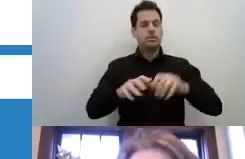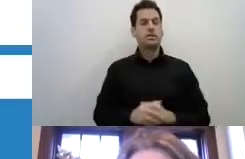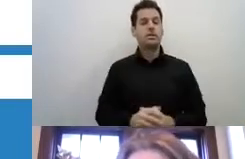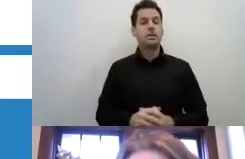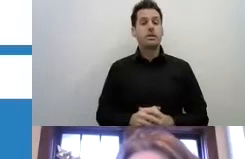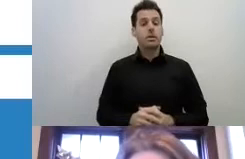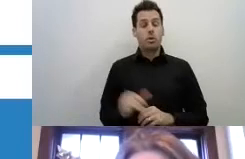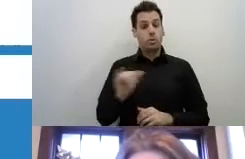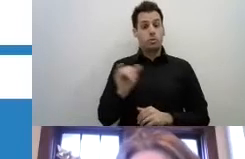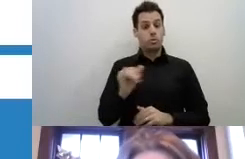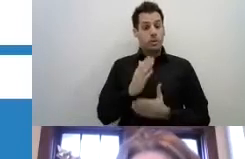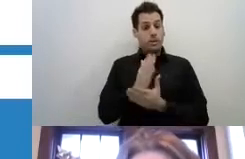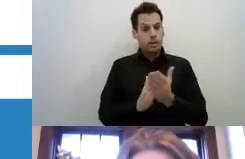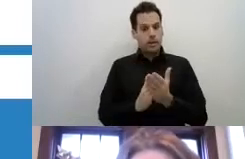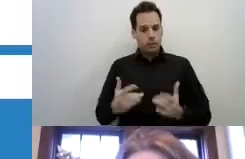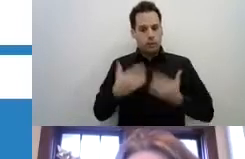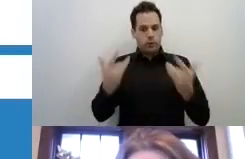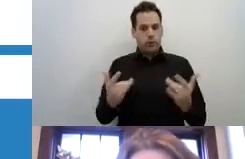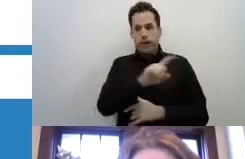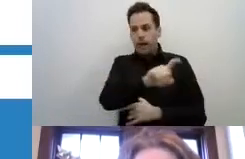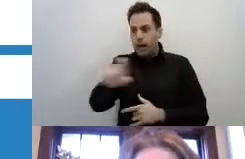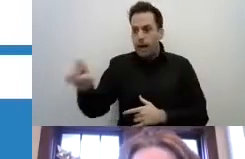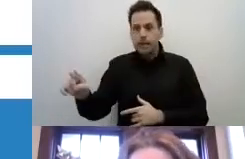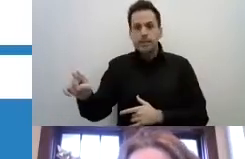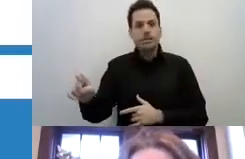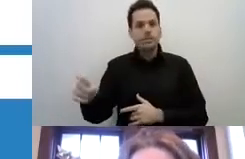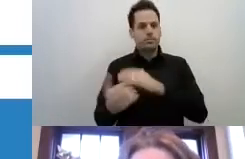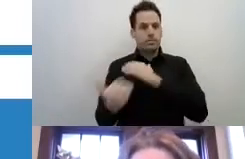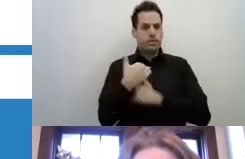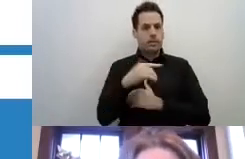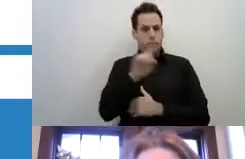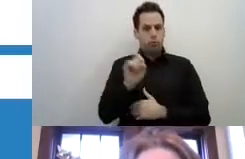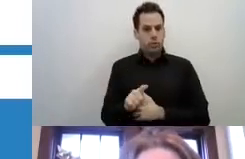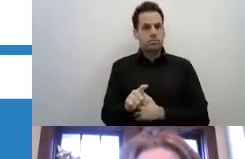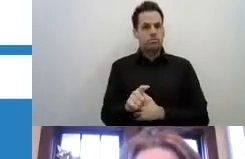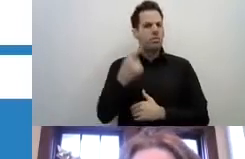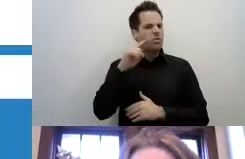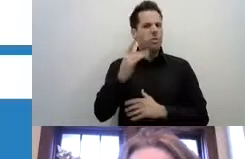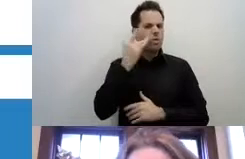are pertinent to restaurants and hotels and our panelists will be sharing that information the